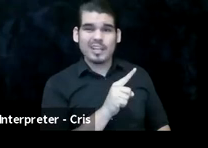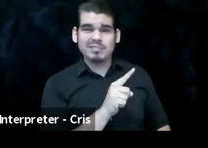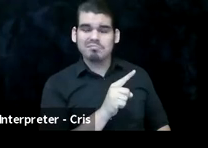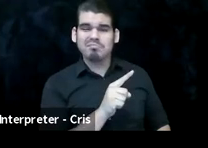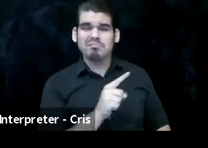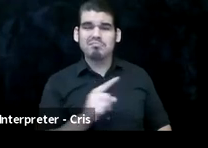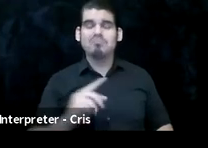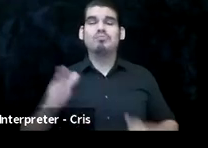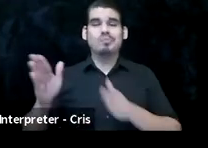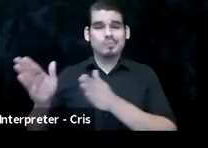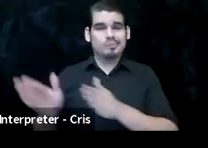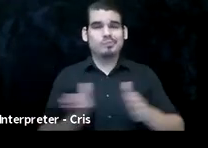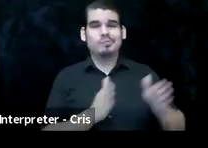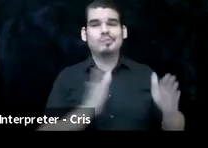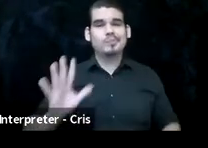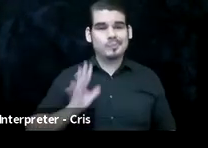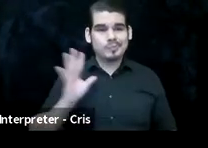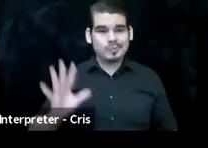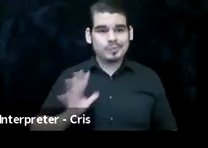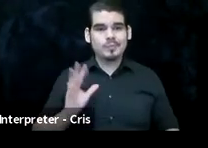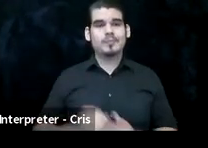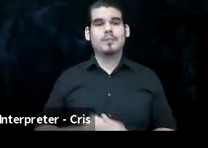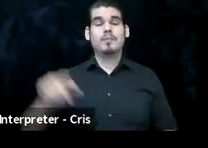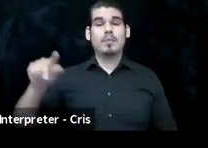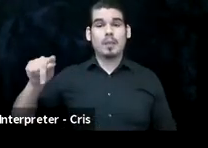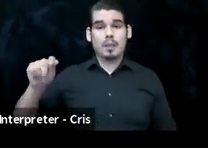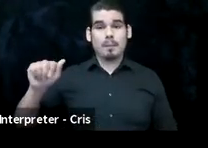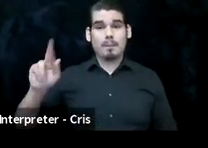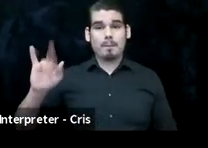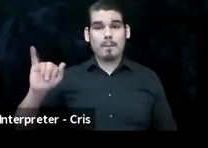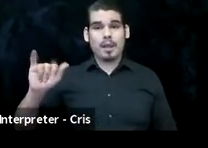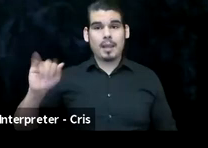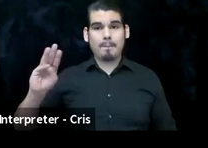Gerardo Chavez, RAD IX: You know what is the call to division, what is the call for the previous offering the orders of the day.